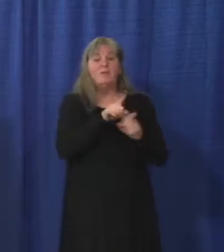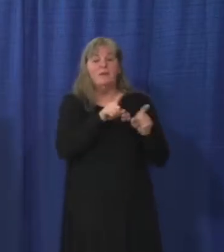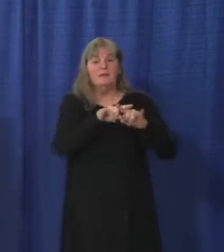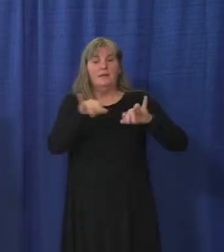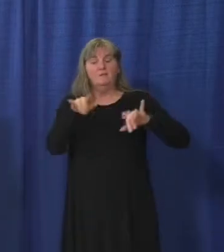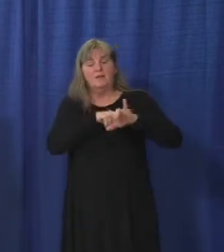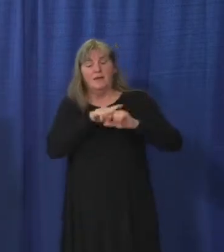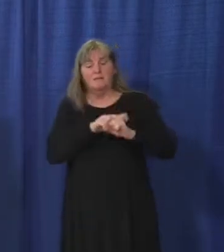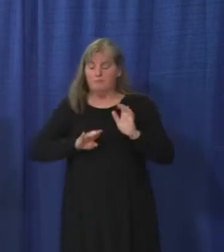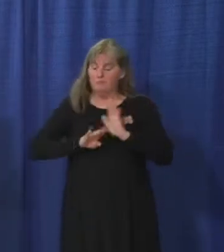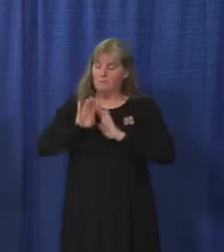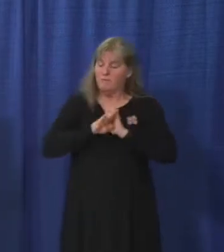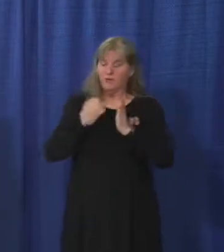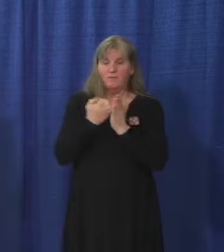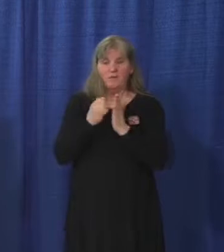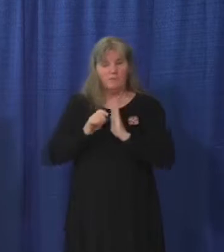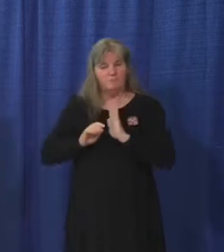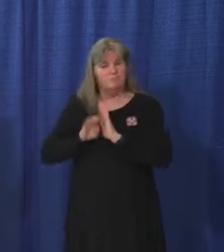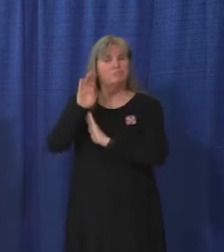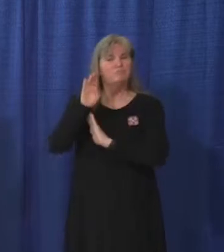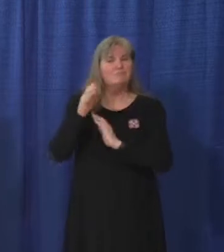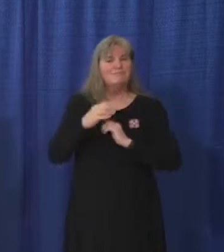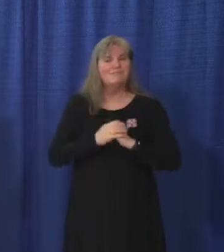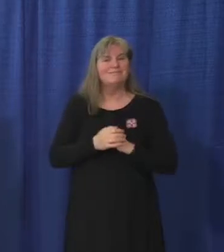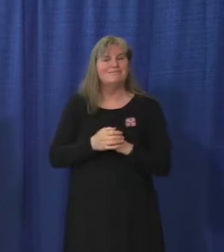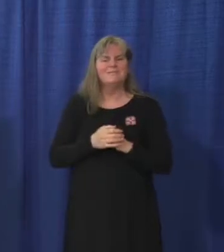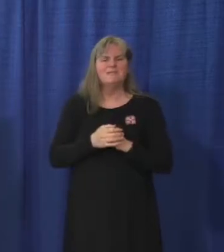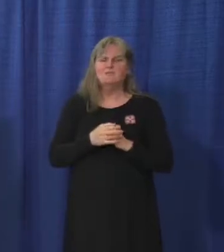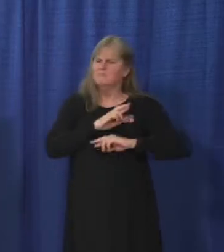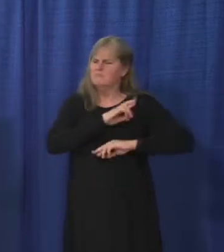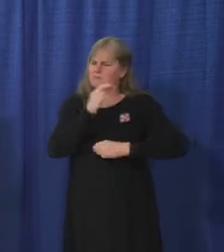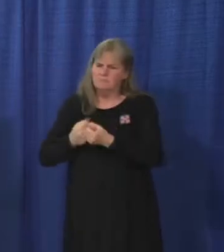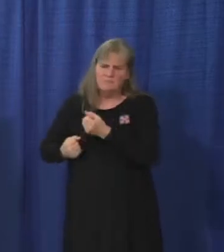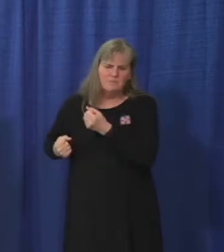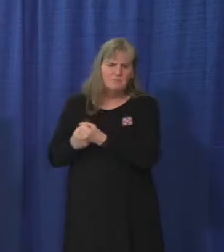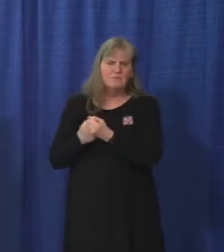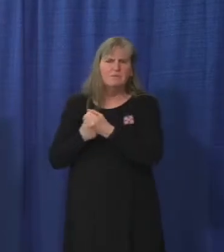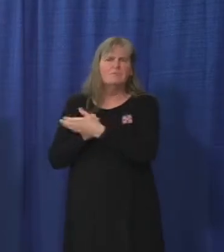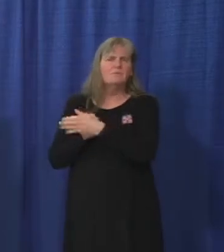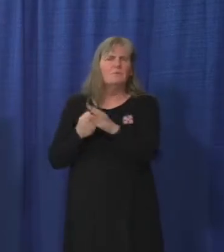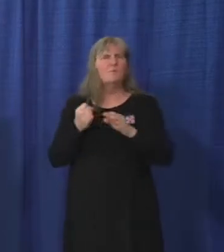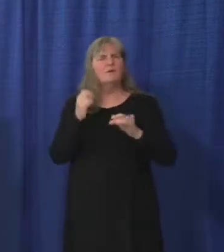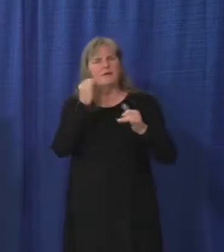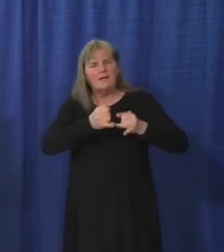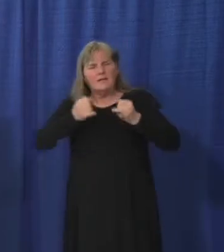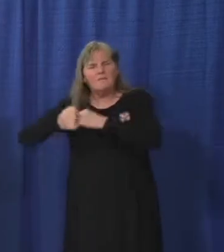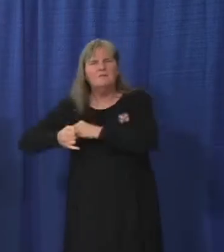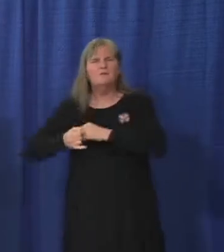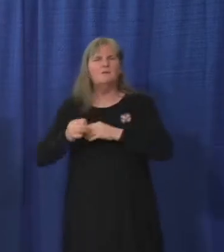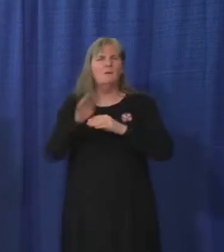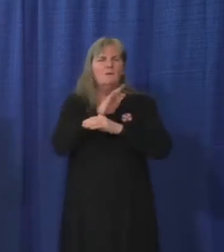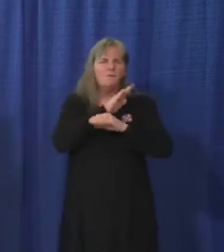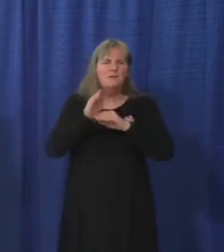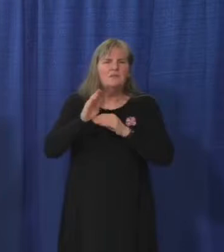We are committed to supporting all residents, businesses and communities. We will continuously monitor